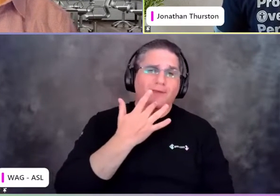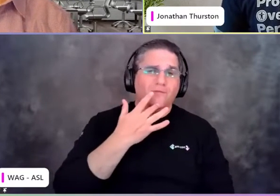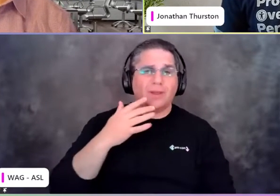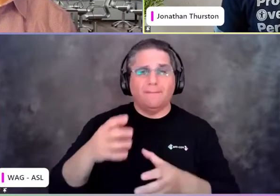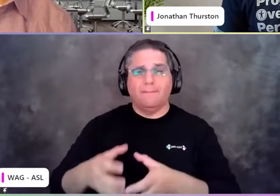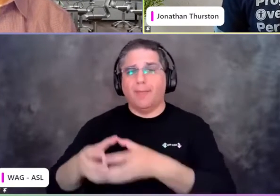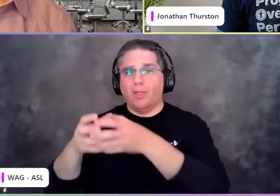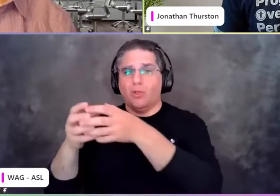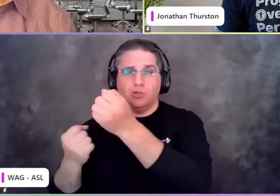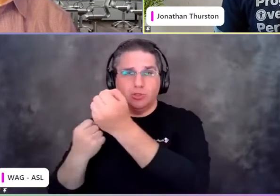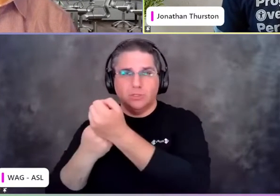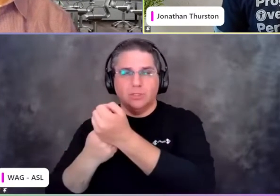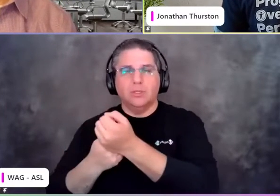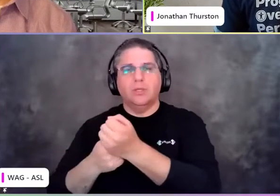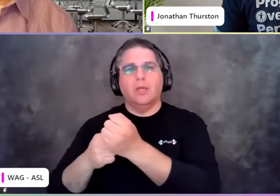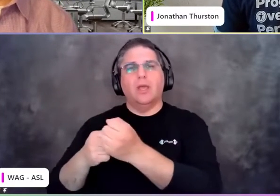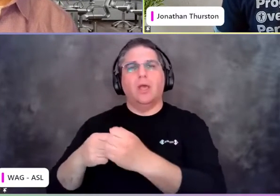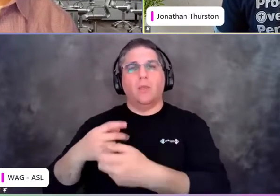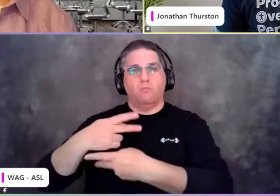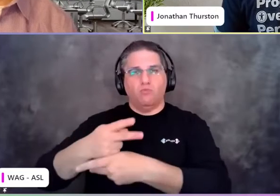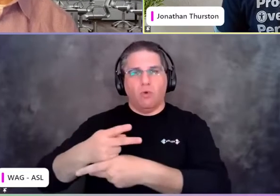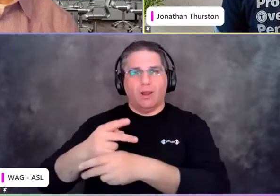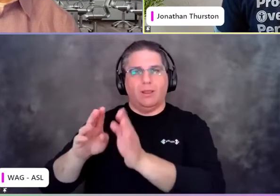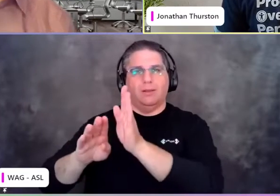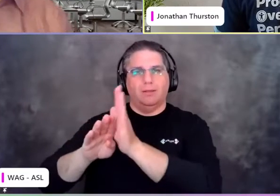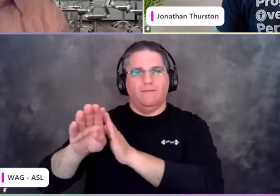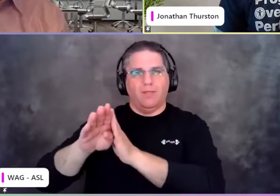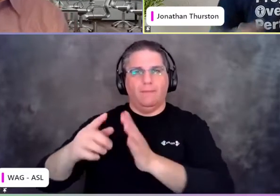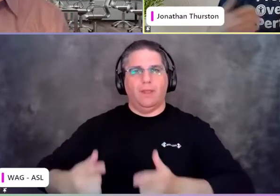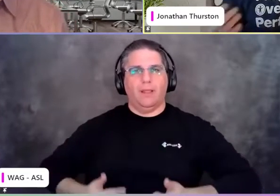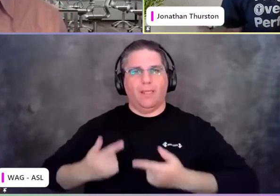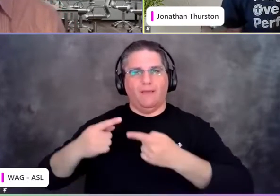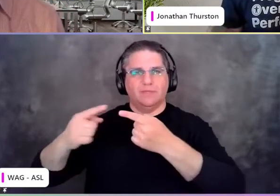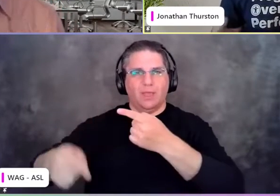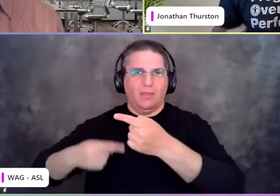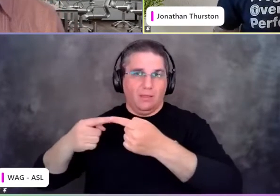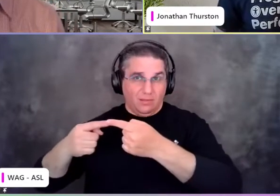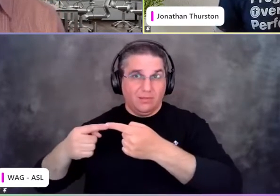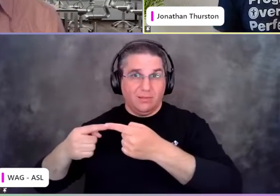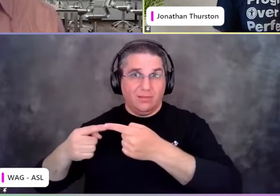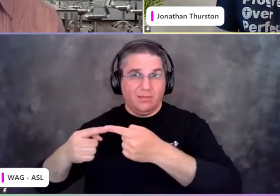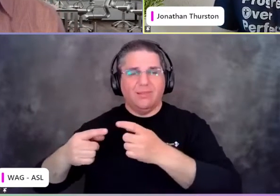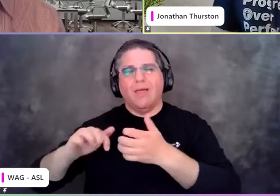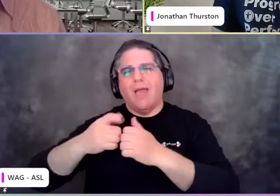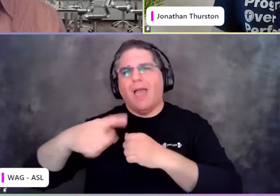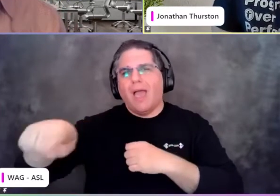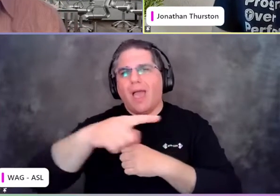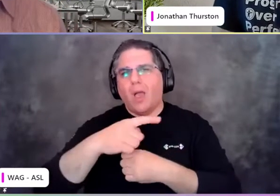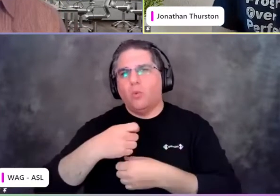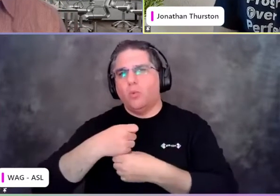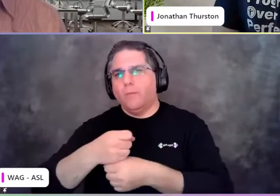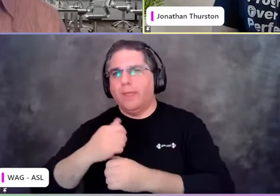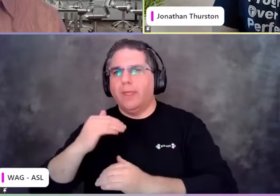truly holistic vision, right. So the next one we're going to talk about is also one of my favorite pillars, it's around the product development